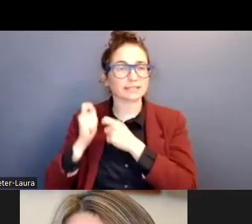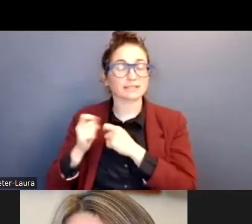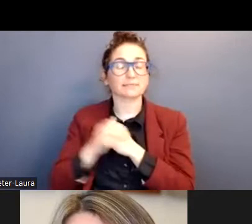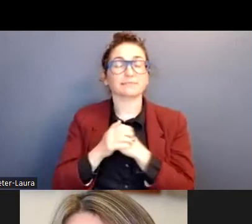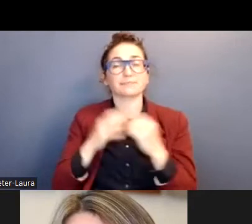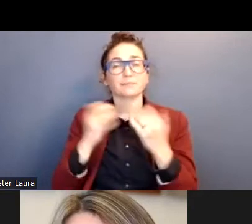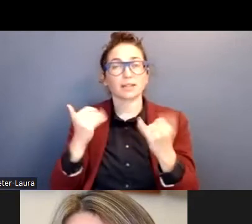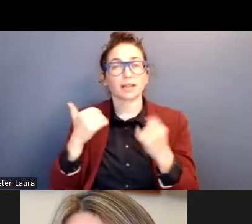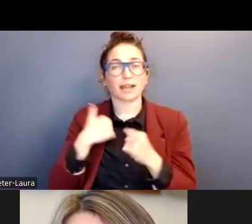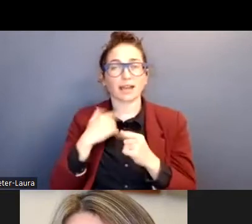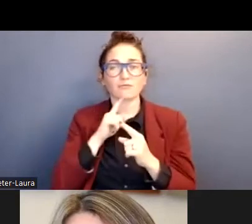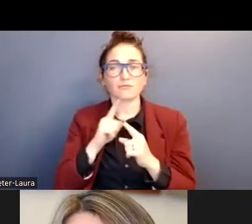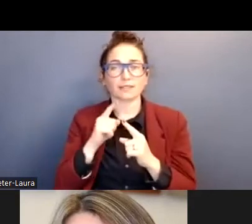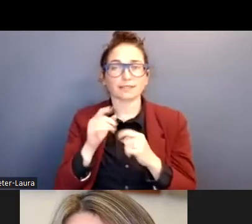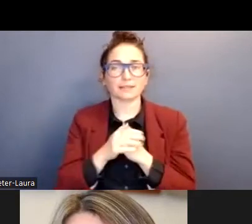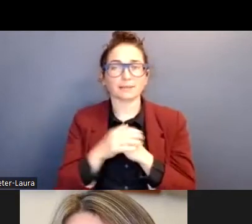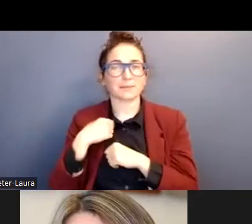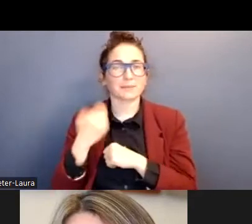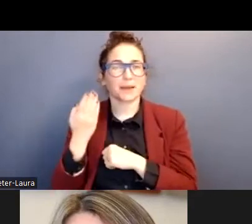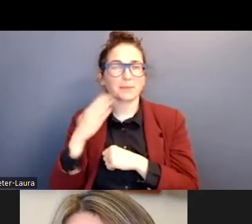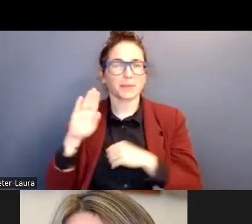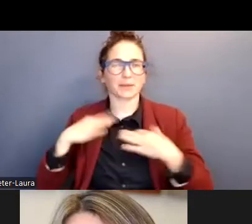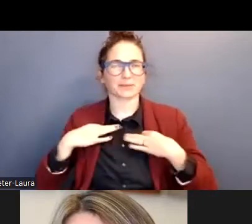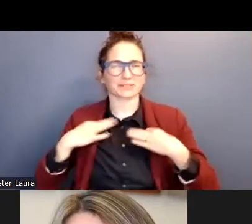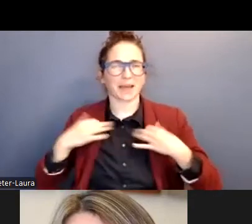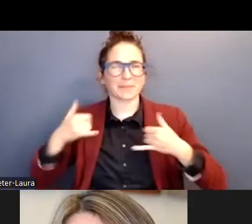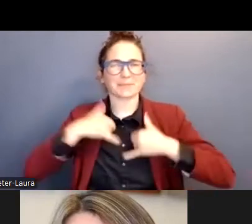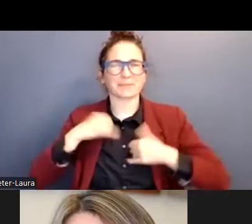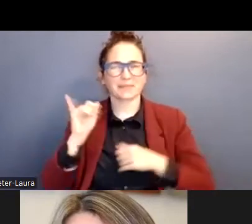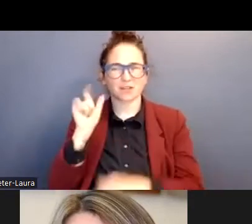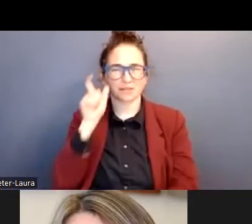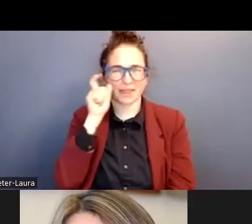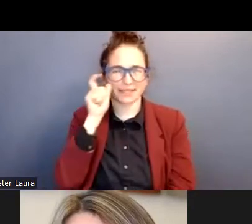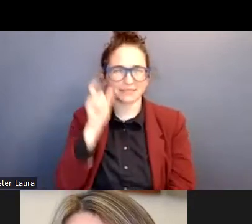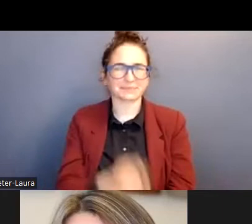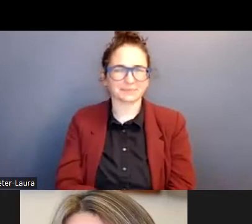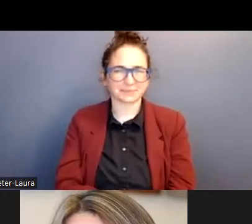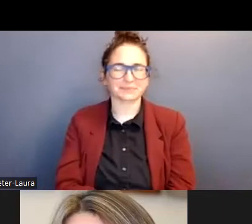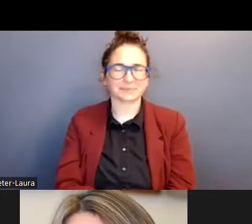bowl of my bow blue, blue top, and also glasses. As I think